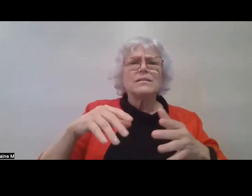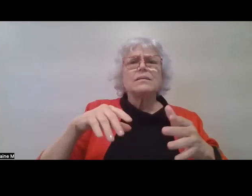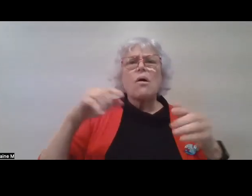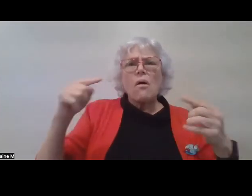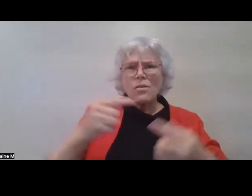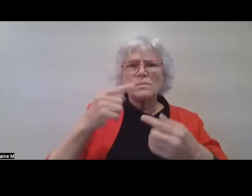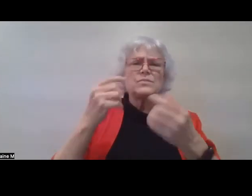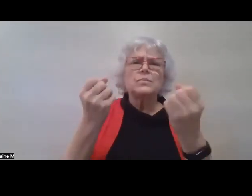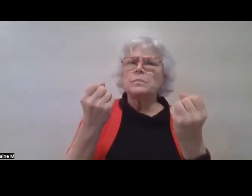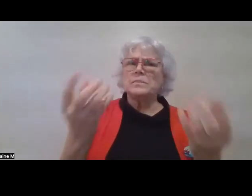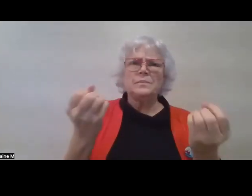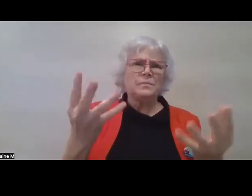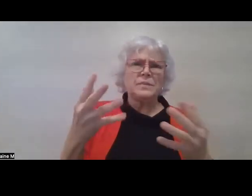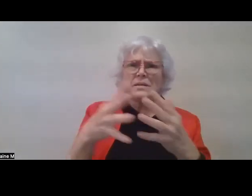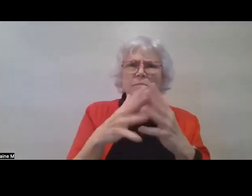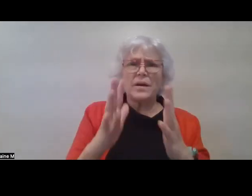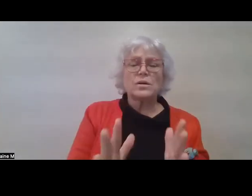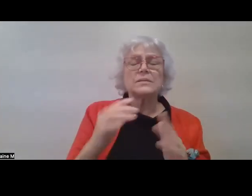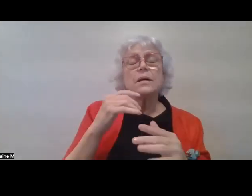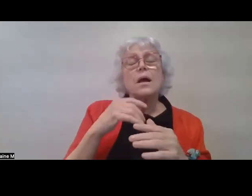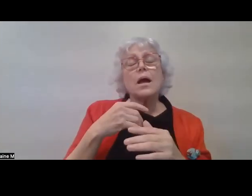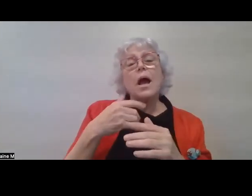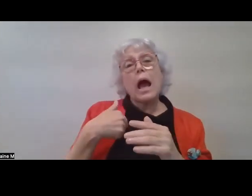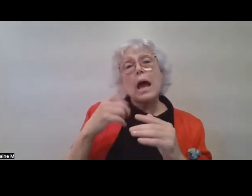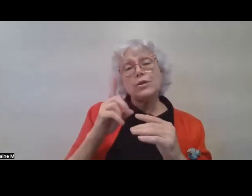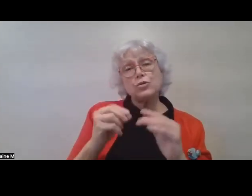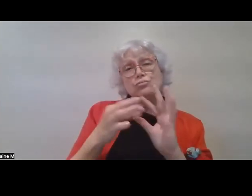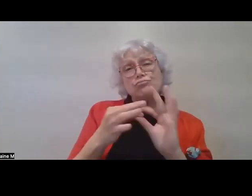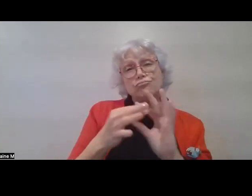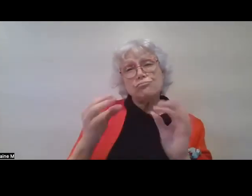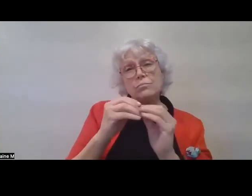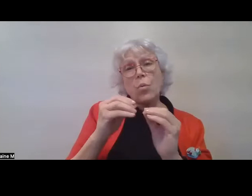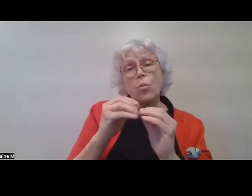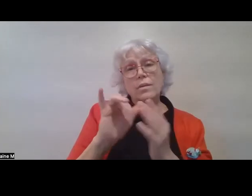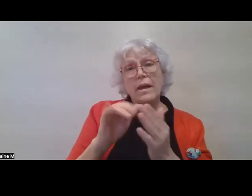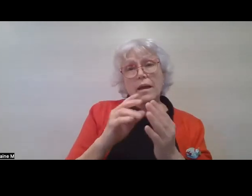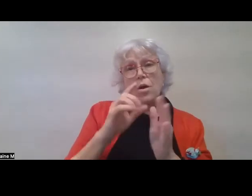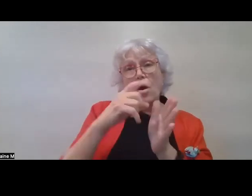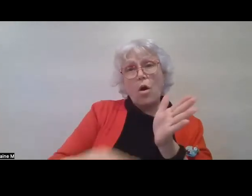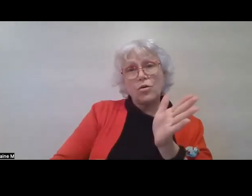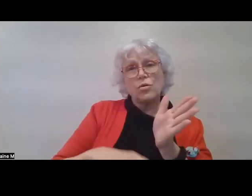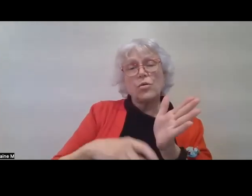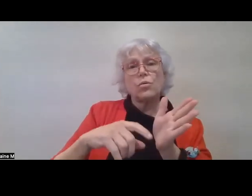Something I talk more in detail about in the Truthout article that was